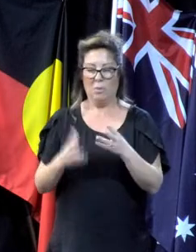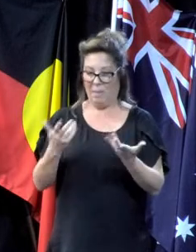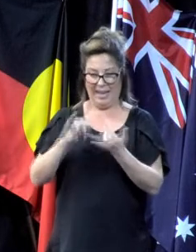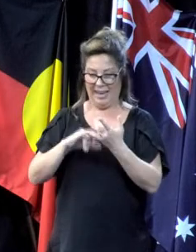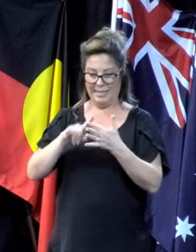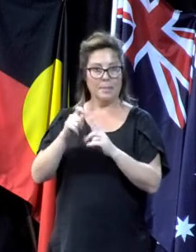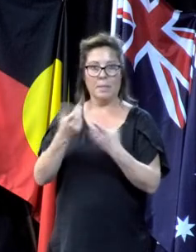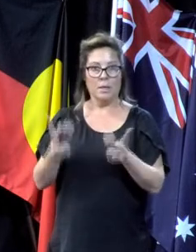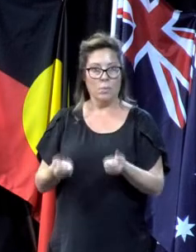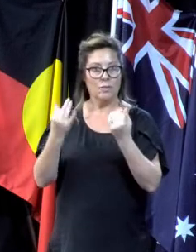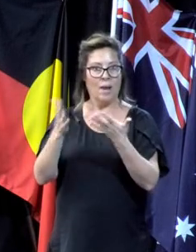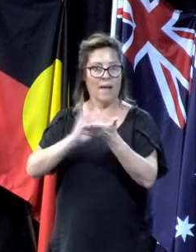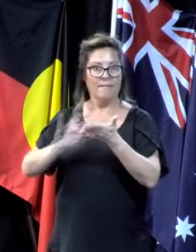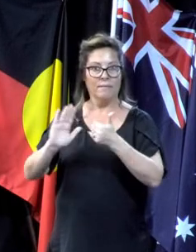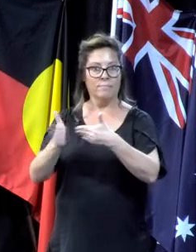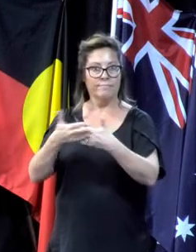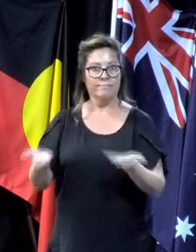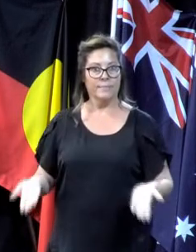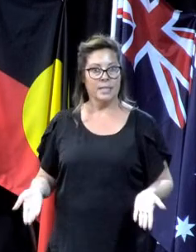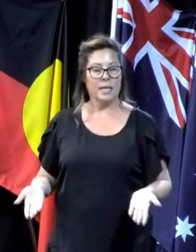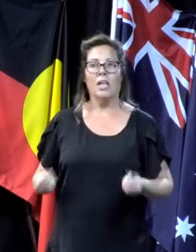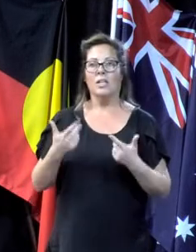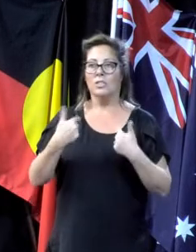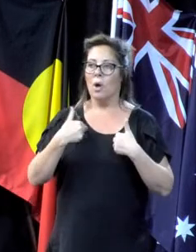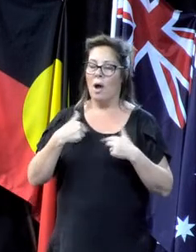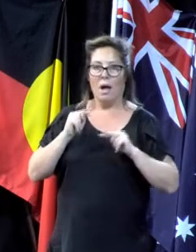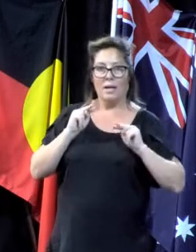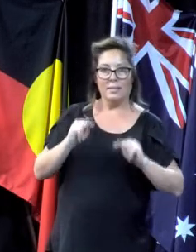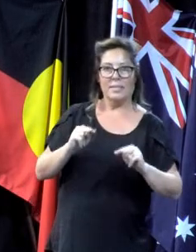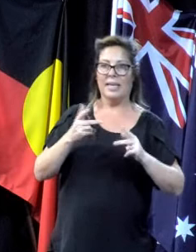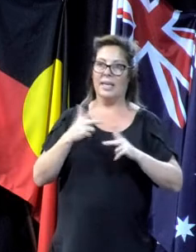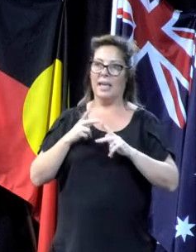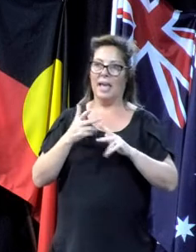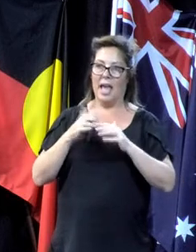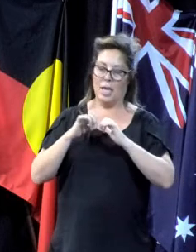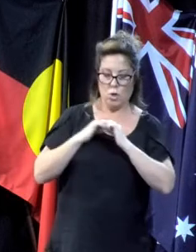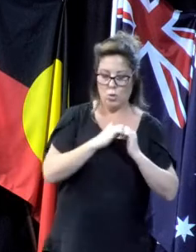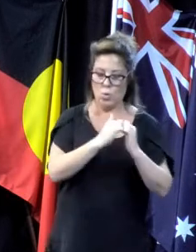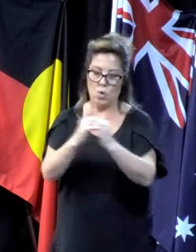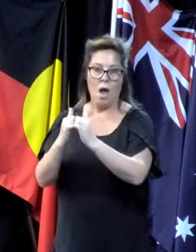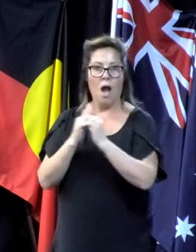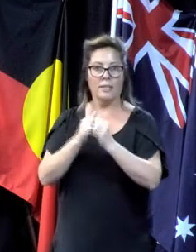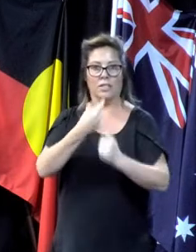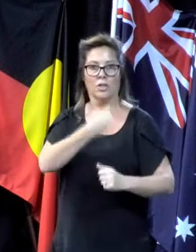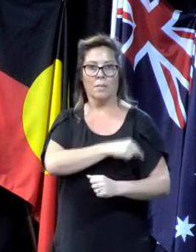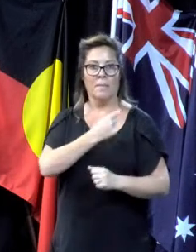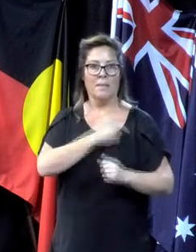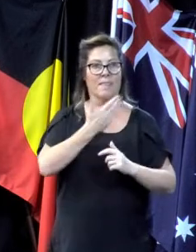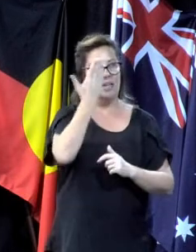I seek a reunited commitment to enhance leadership capability for school leaders to create high performing-inclusive schools.